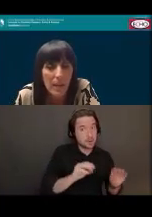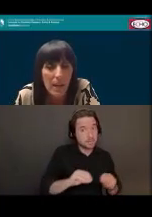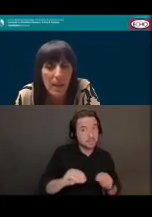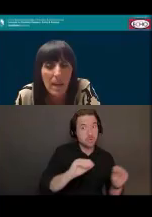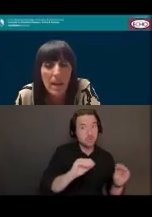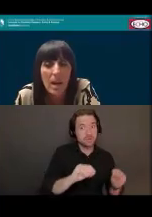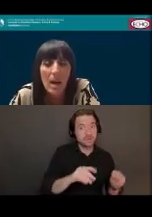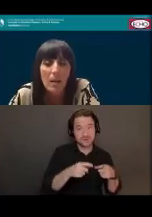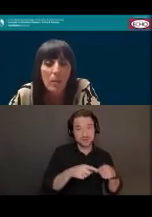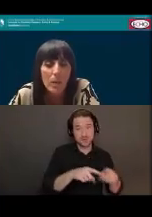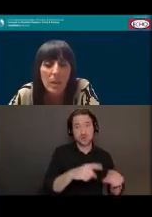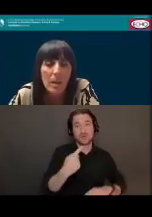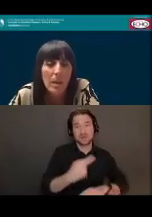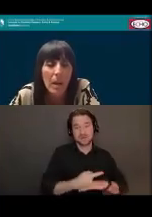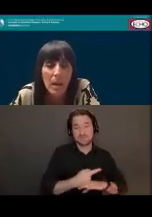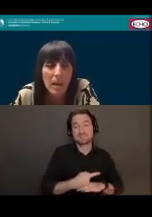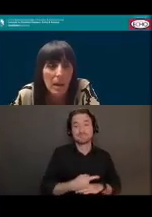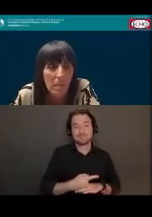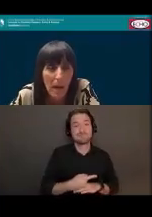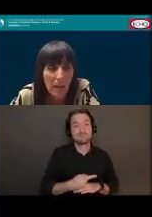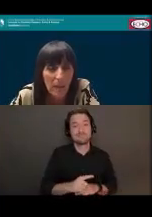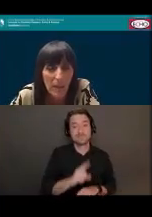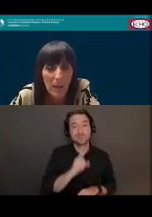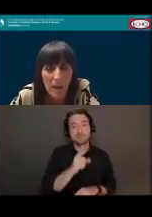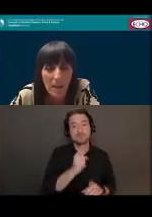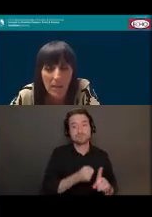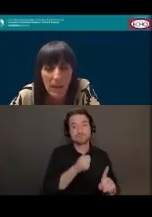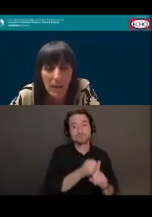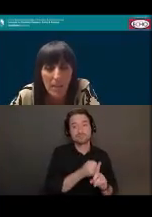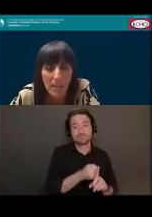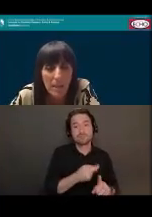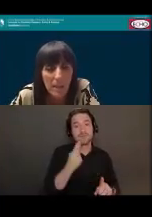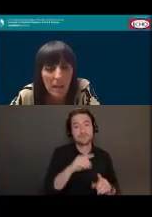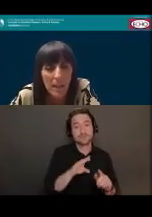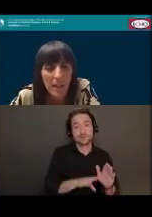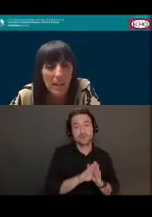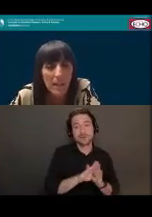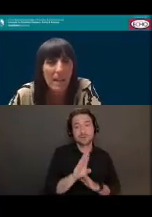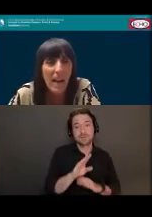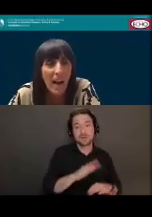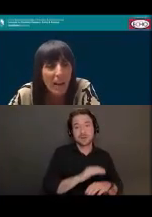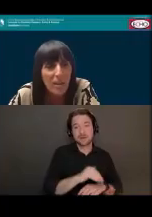day are really impactful on development. It doesn't have to